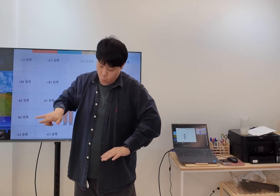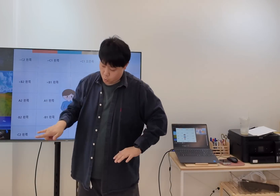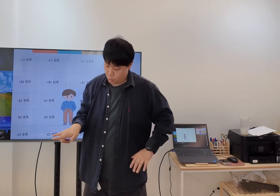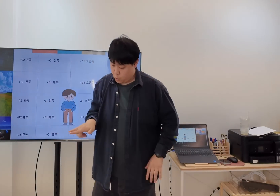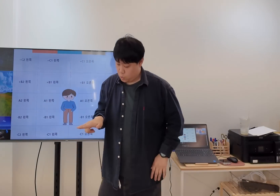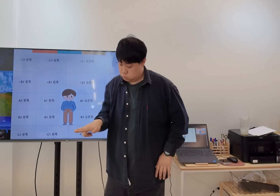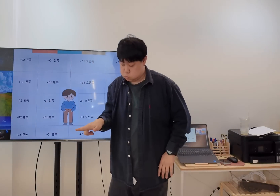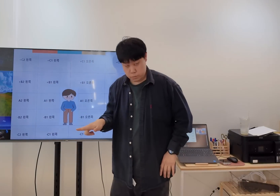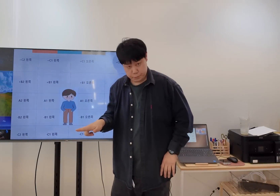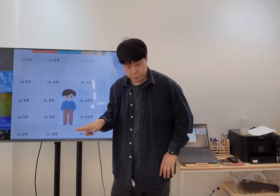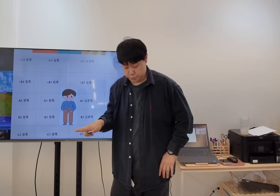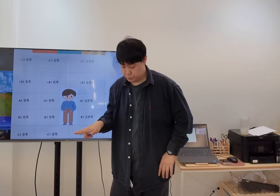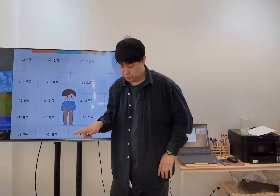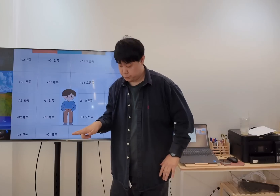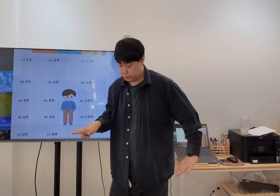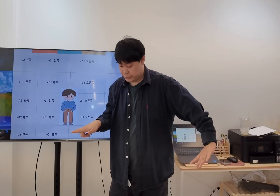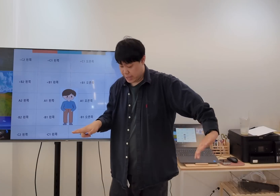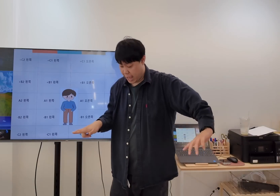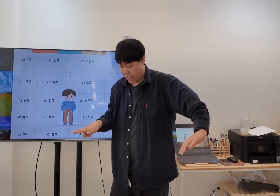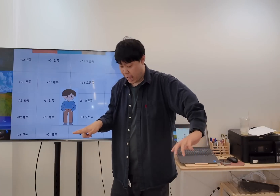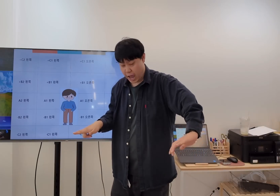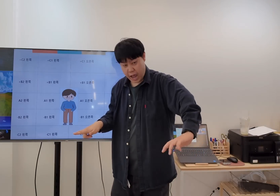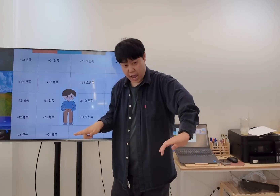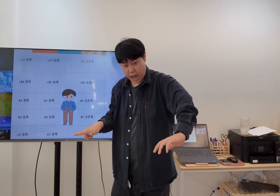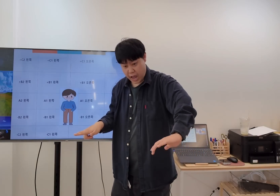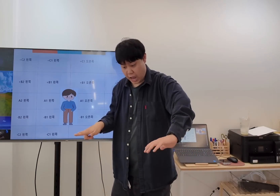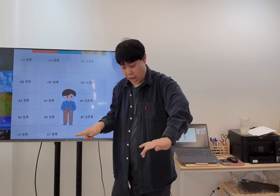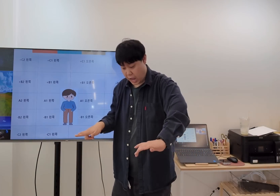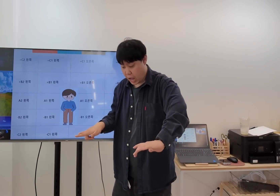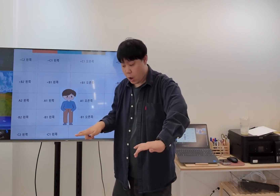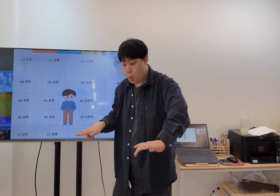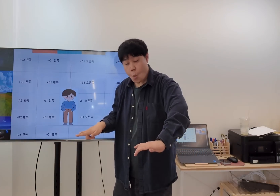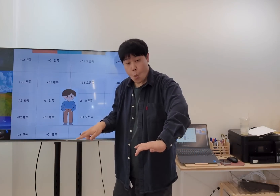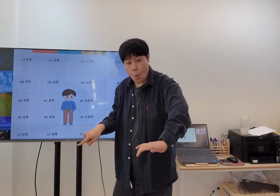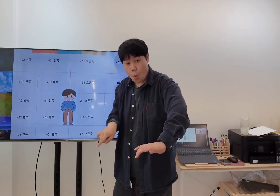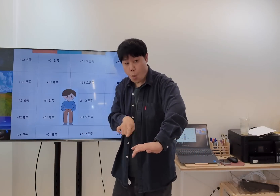The plane is on the ground. Zombies are coming.